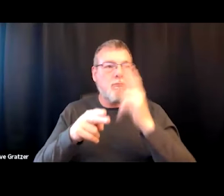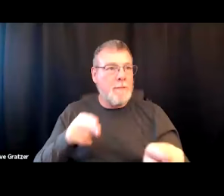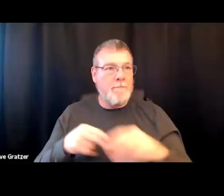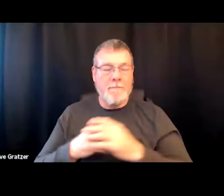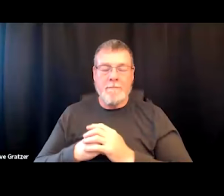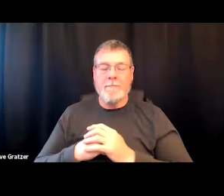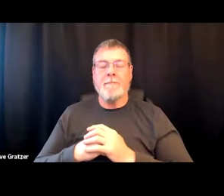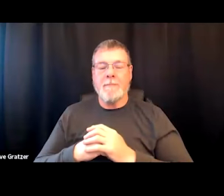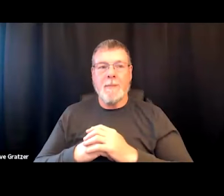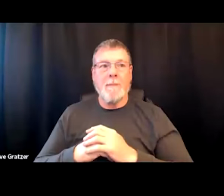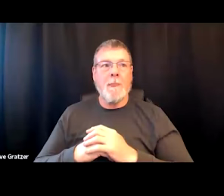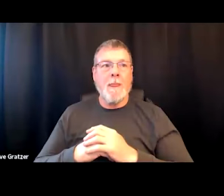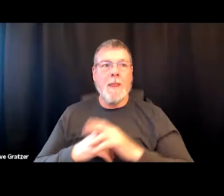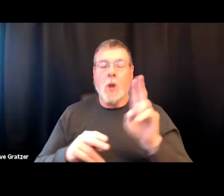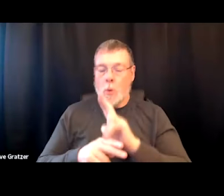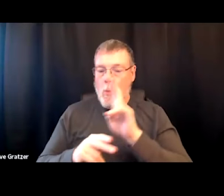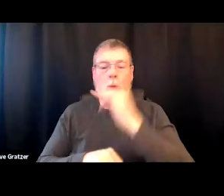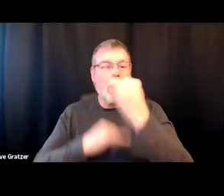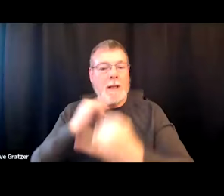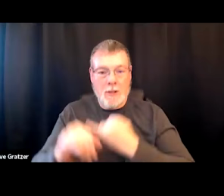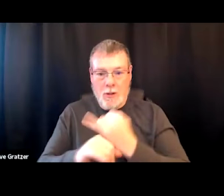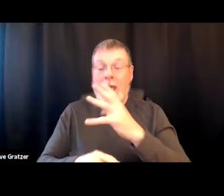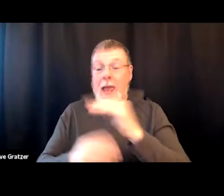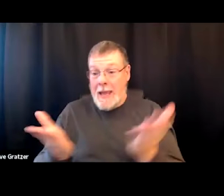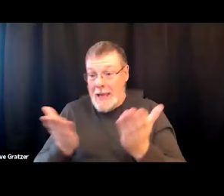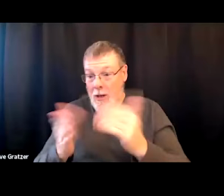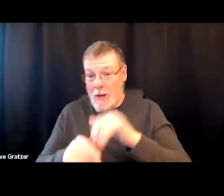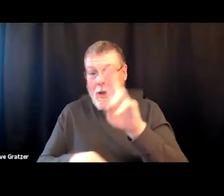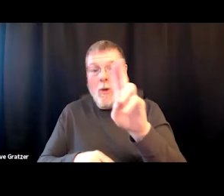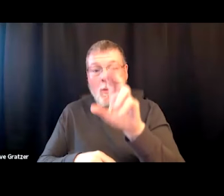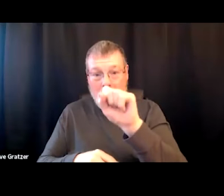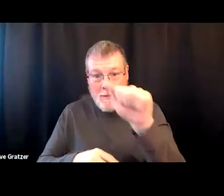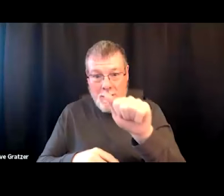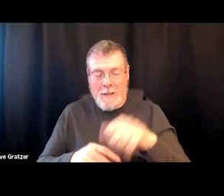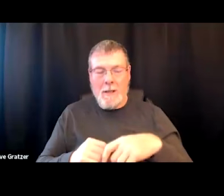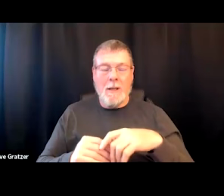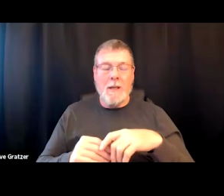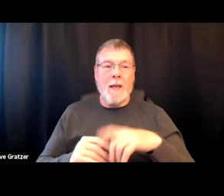at least used internationally and in the US. Although I think many programs